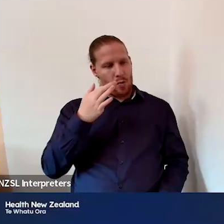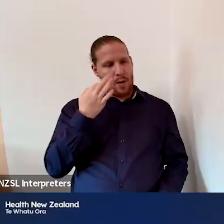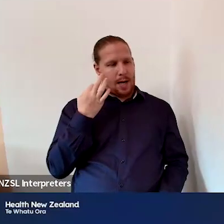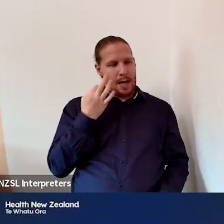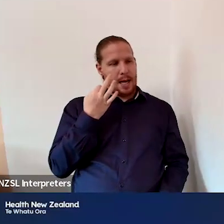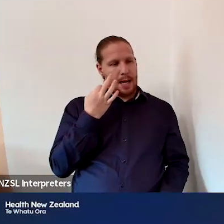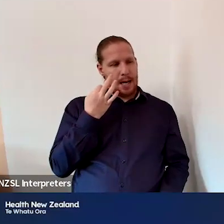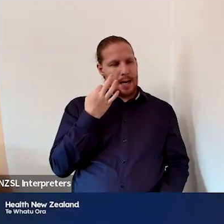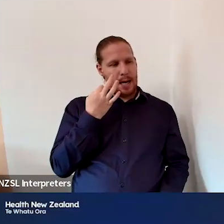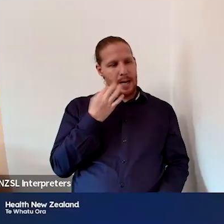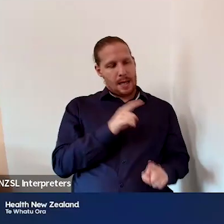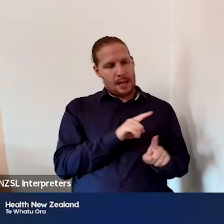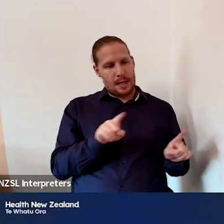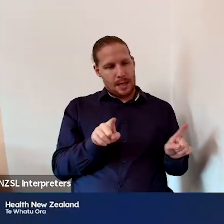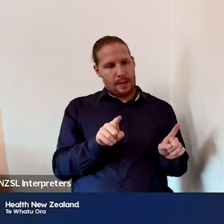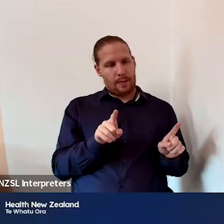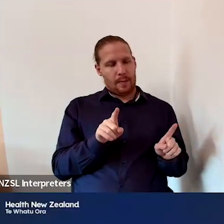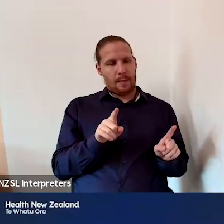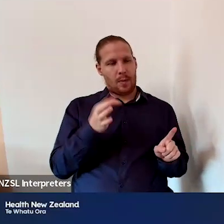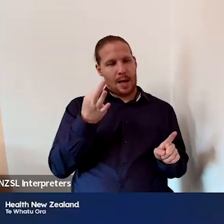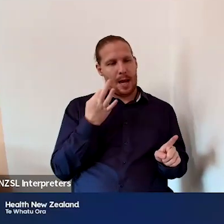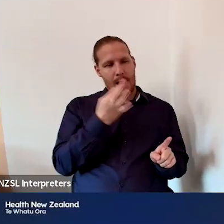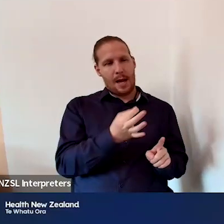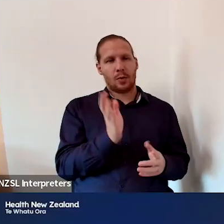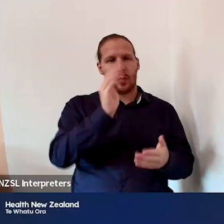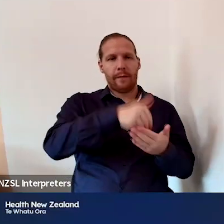right now as potential research participants.